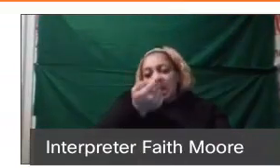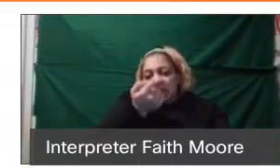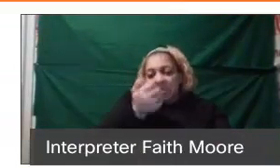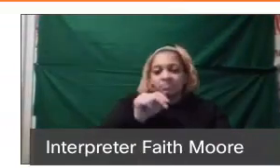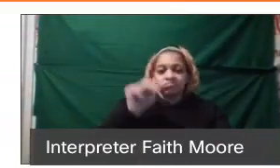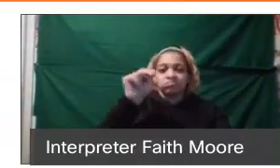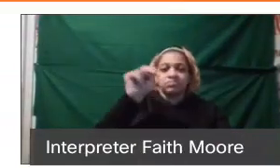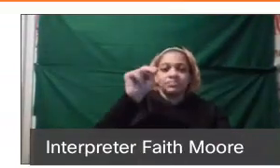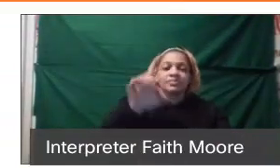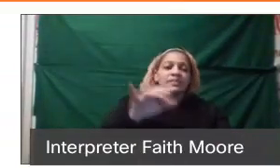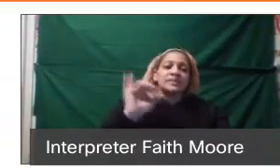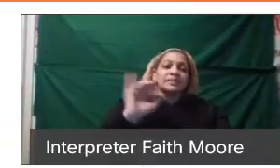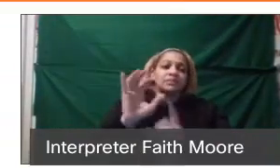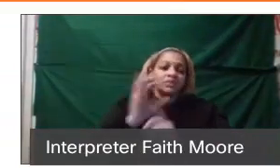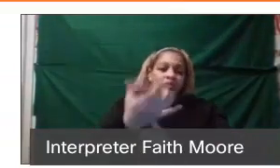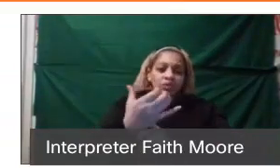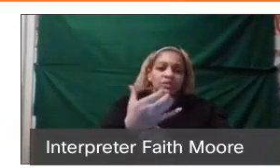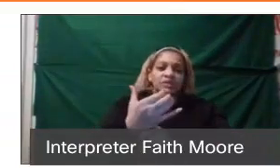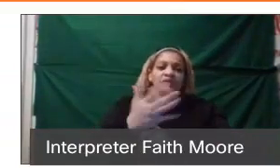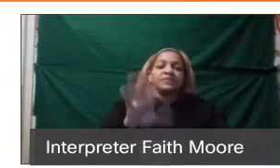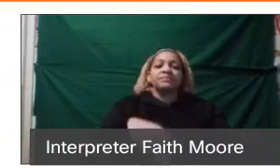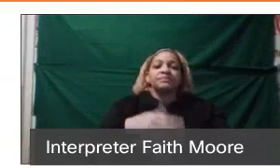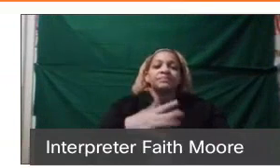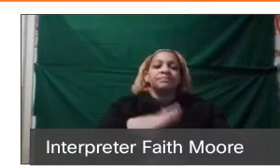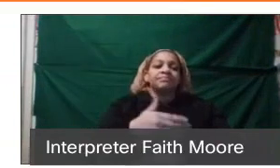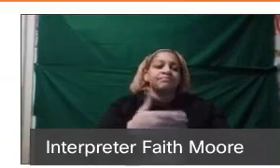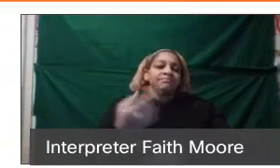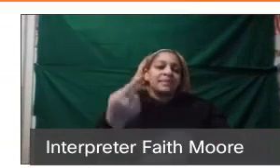General situation at the daycare where we're, we're looking to.